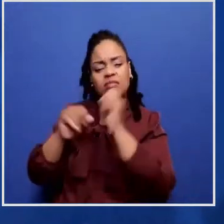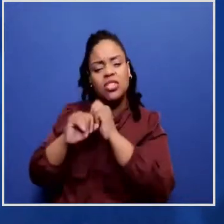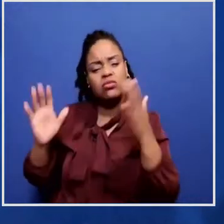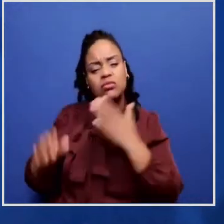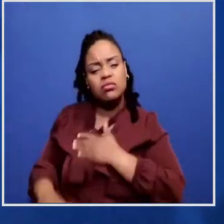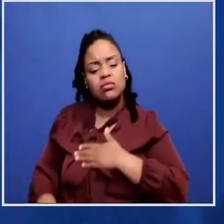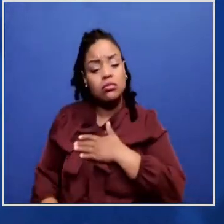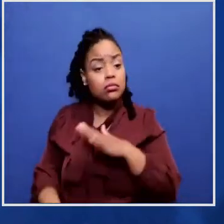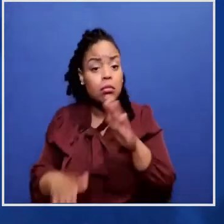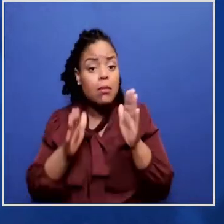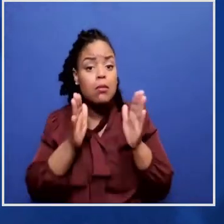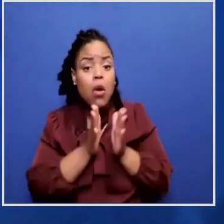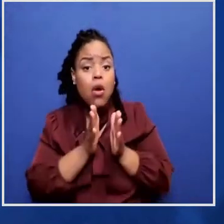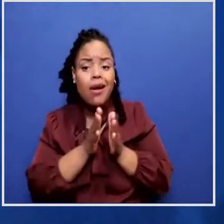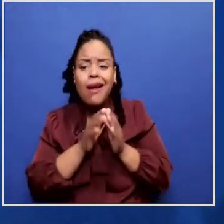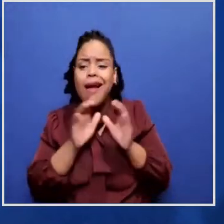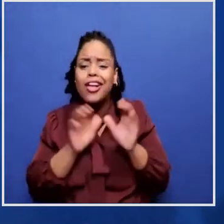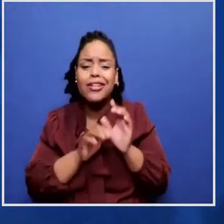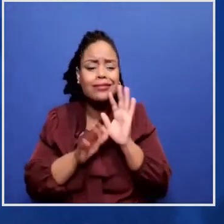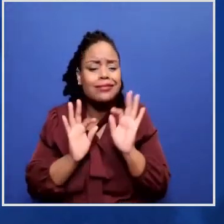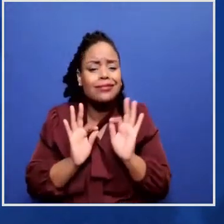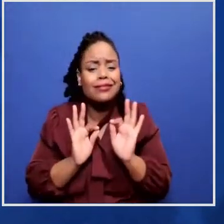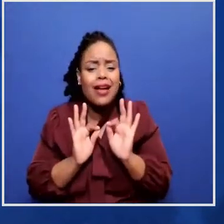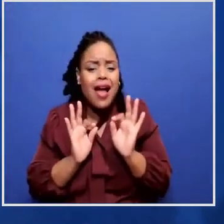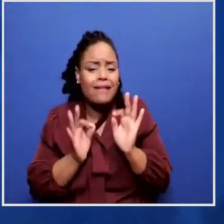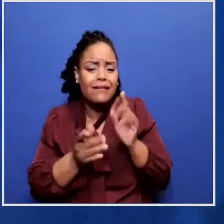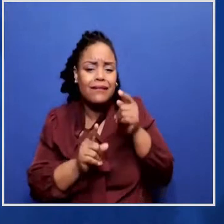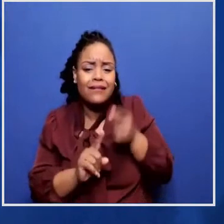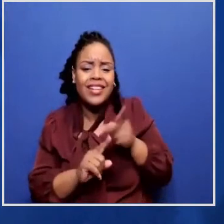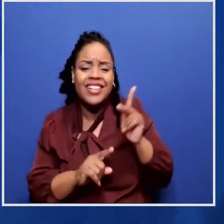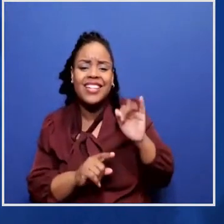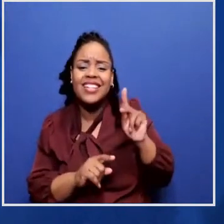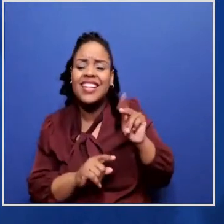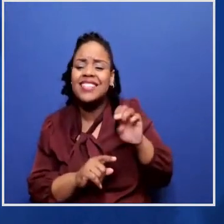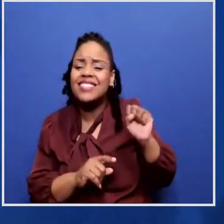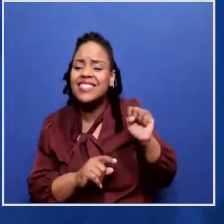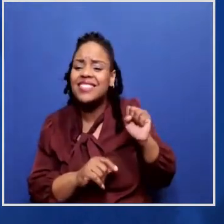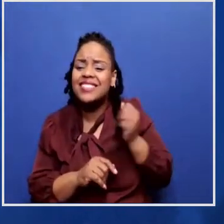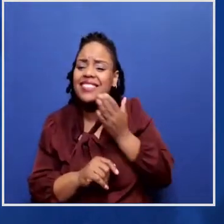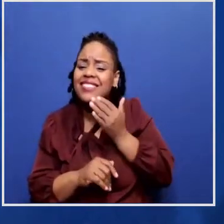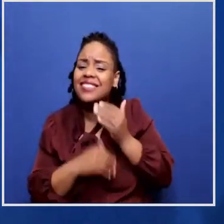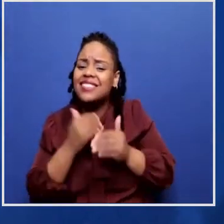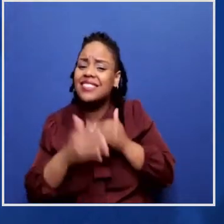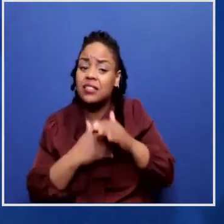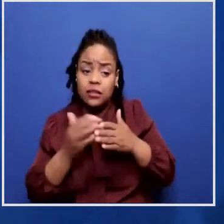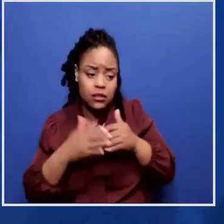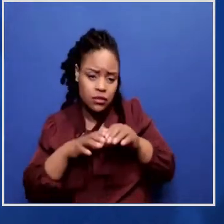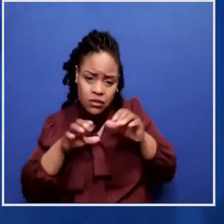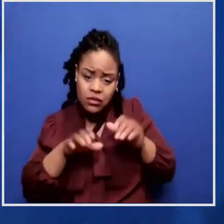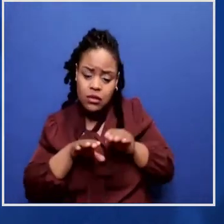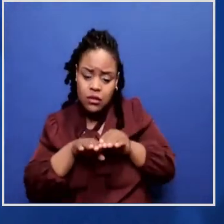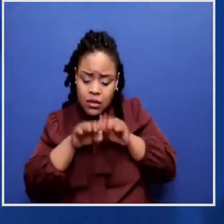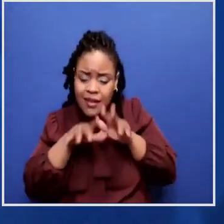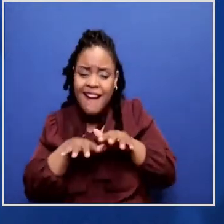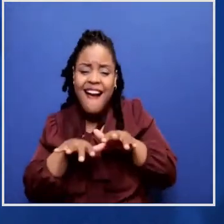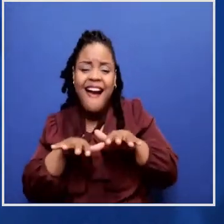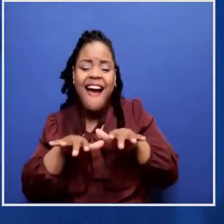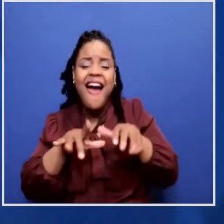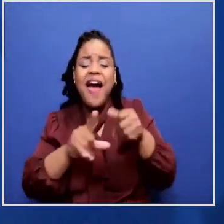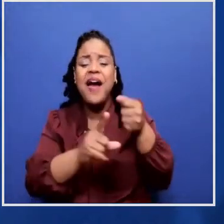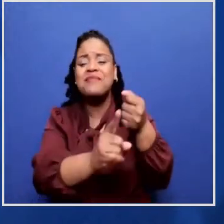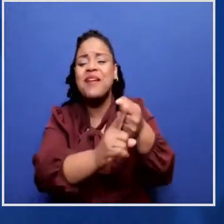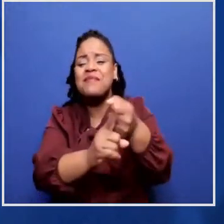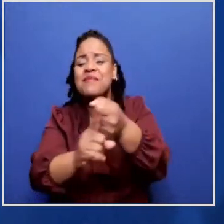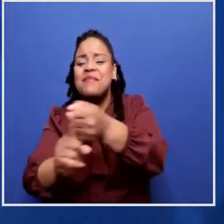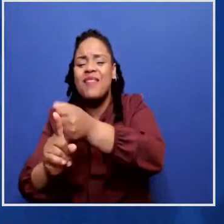WERE FIGHTING FOR WERE WORTH